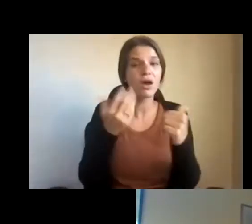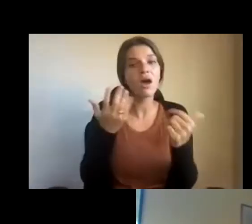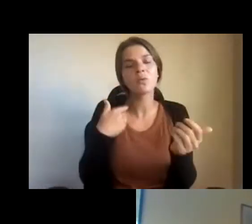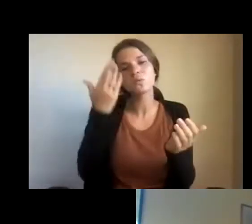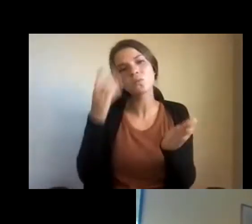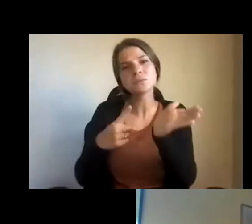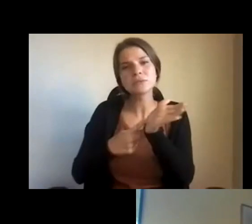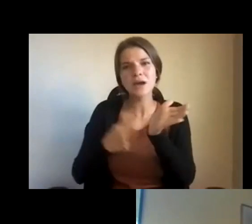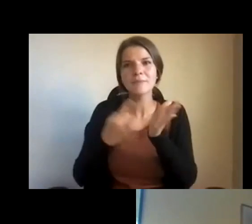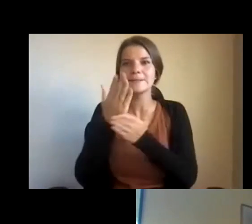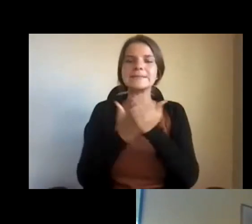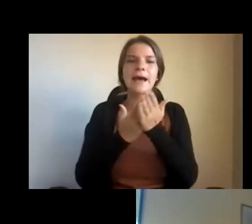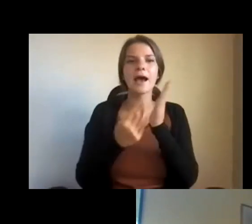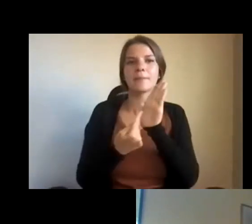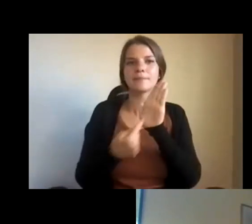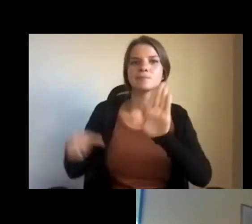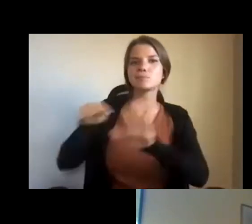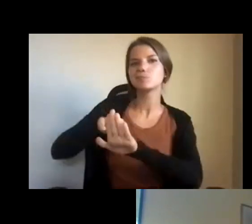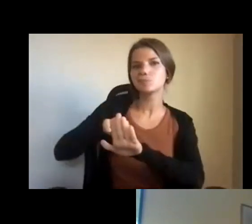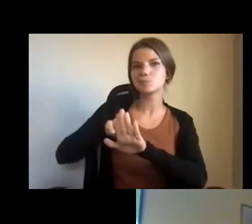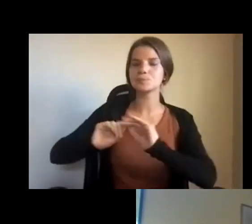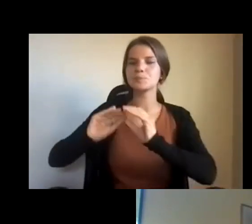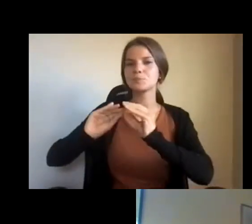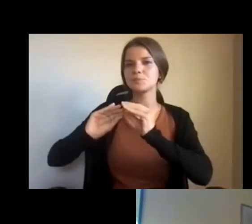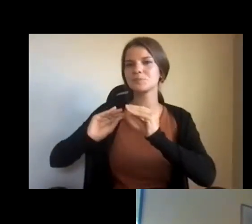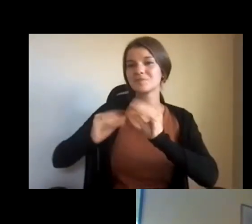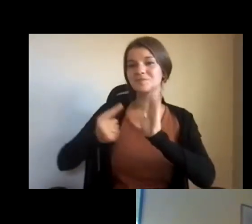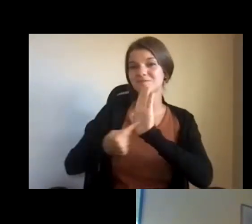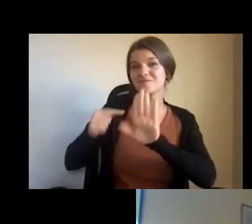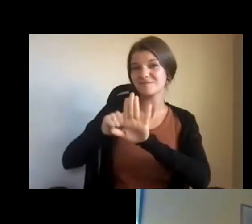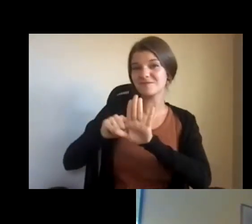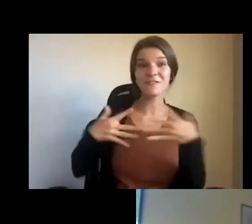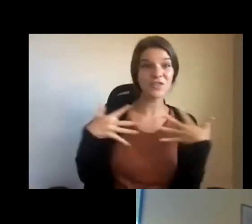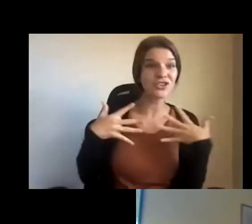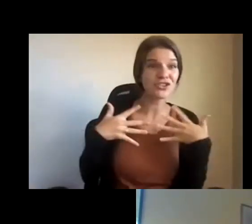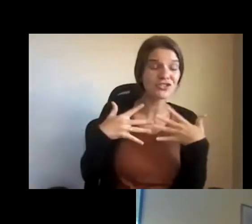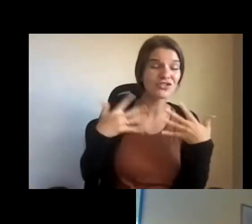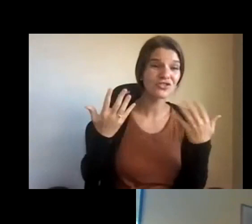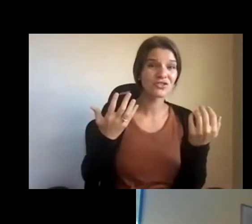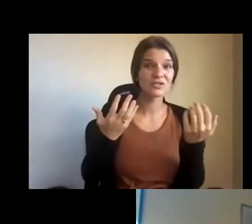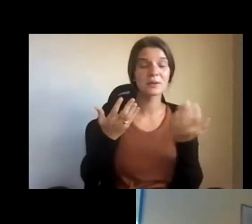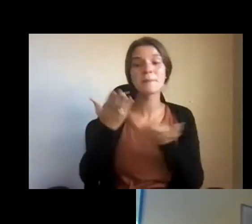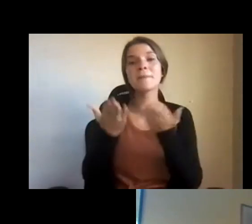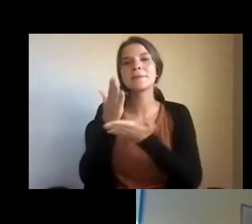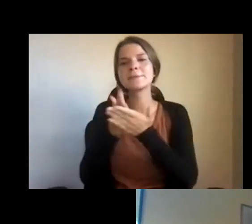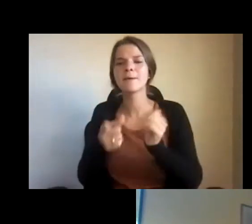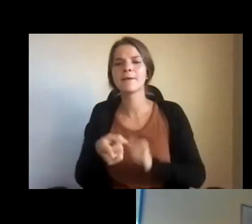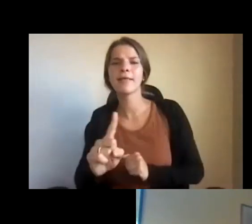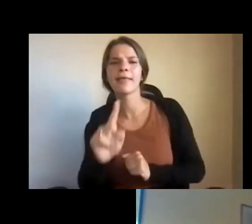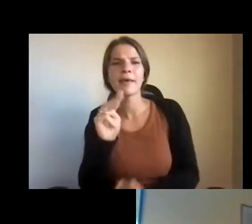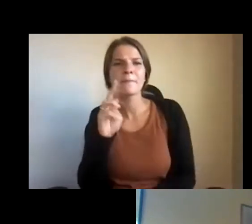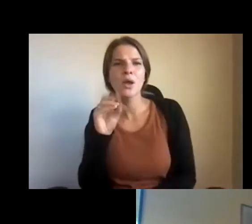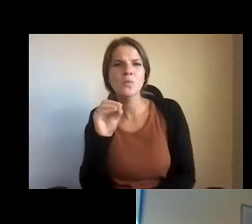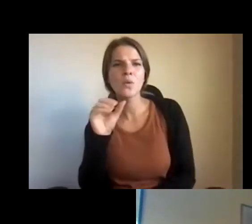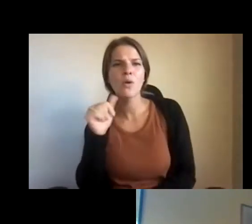undertones of fear drives a lot of maybe microaggressions or things against each other.